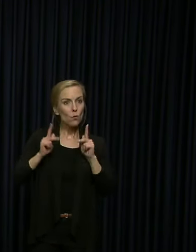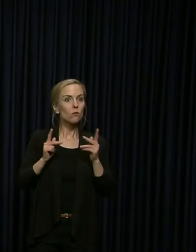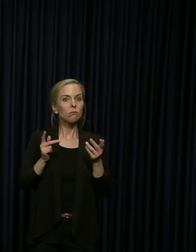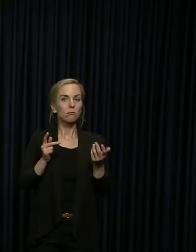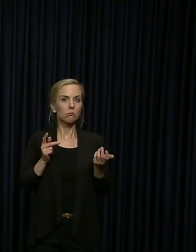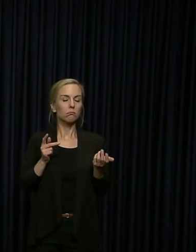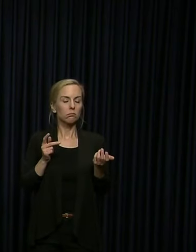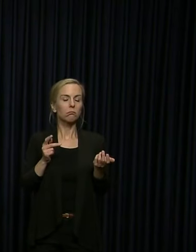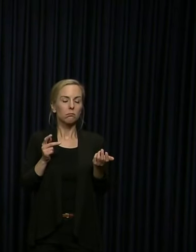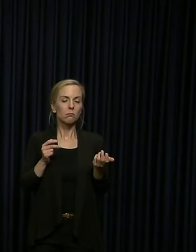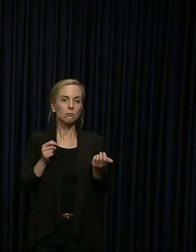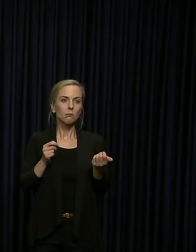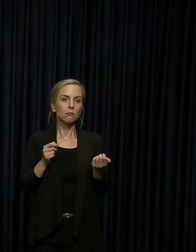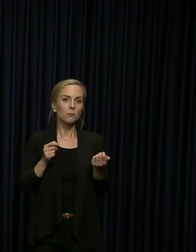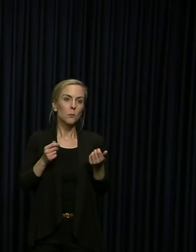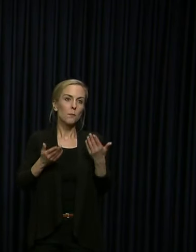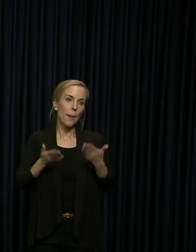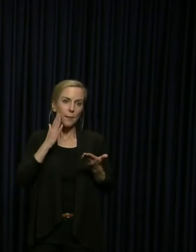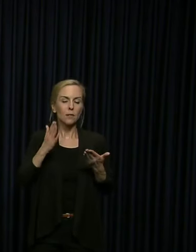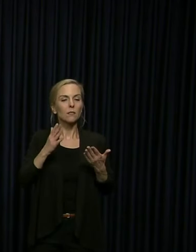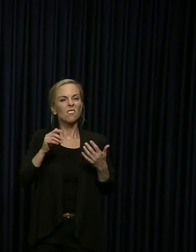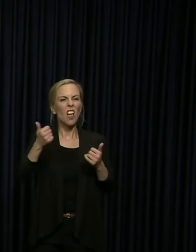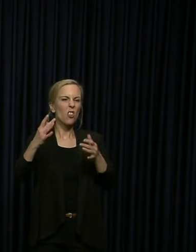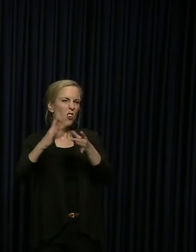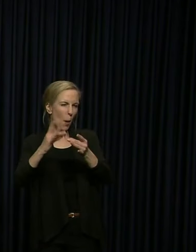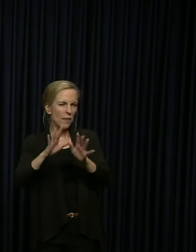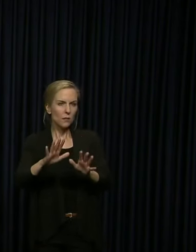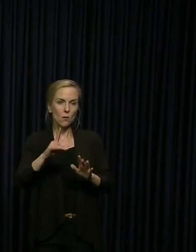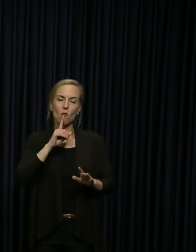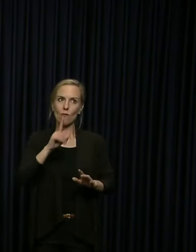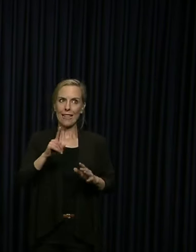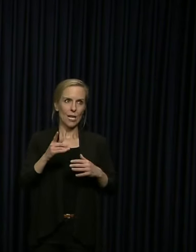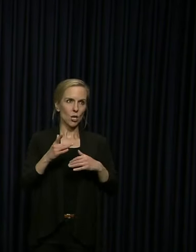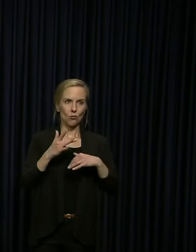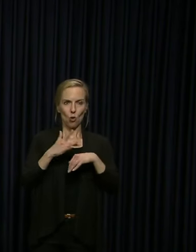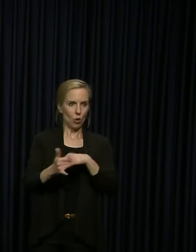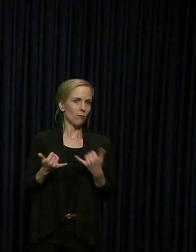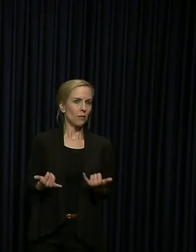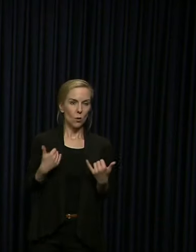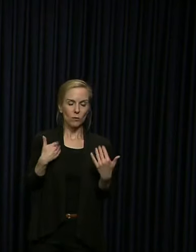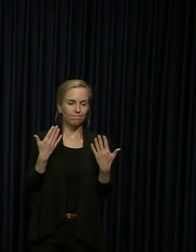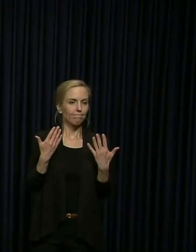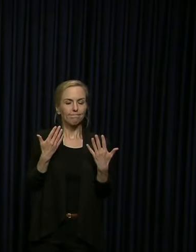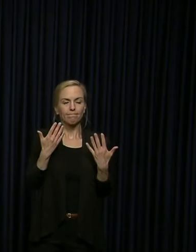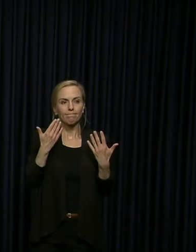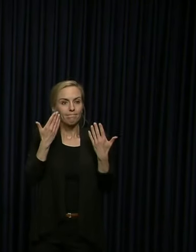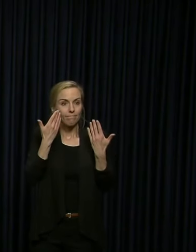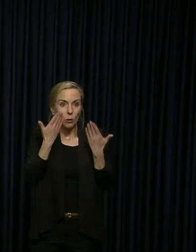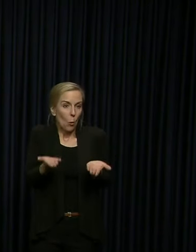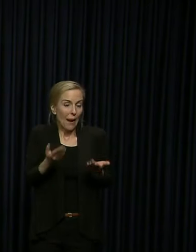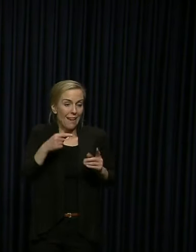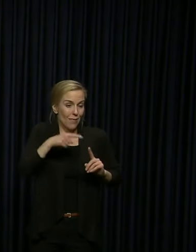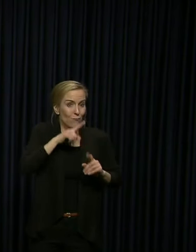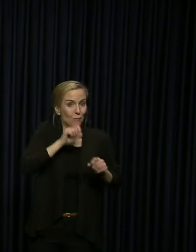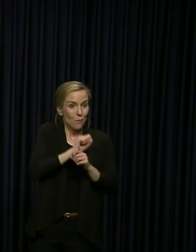THEY SAT ON LAWN CHAIRS. SHOULD THE CHURCH STOP HAVING SERVICES AT ALL UNTIL EVERYONE IS TESTED AND SAFE?